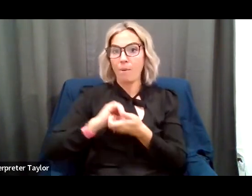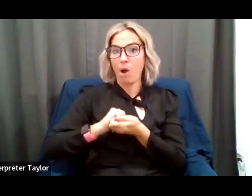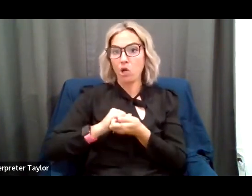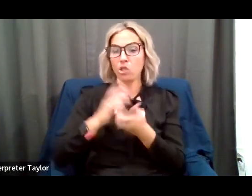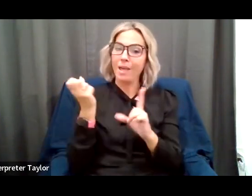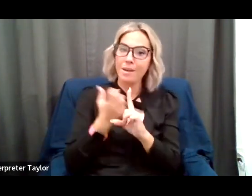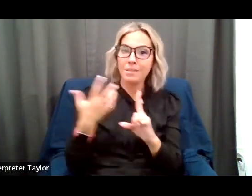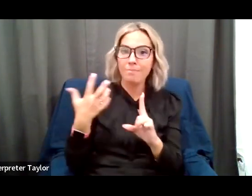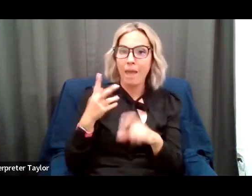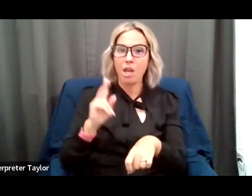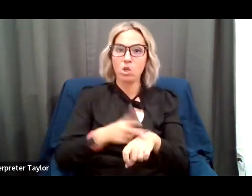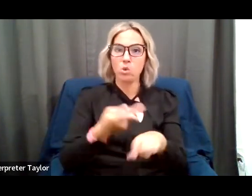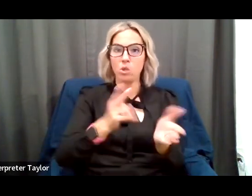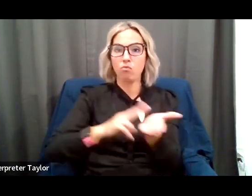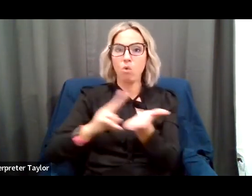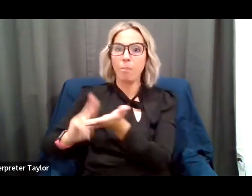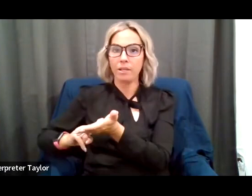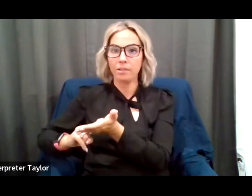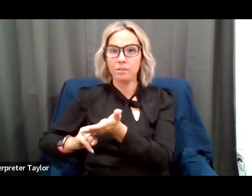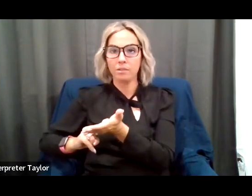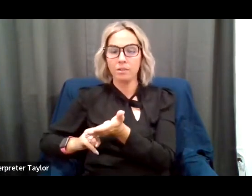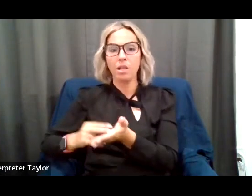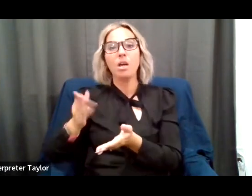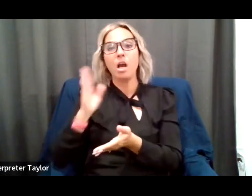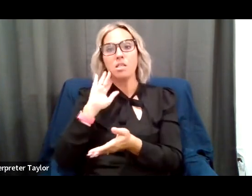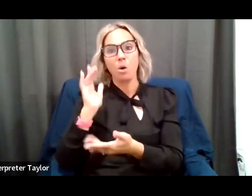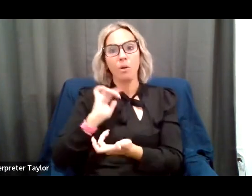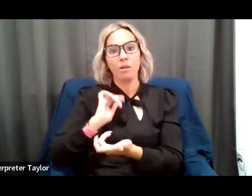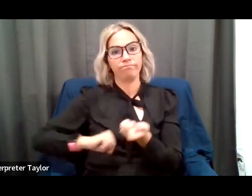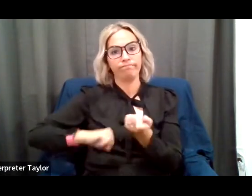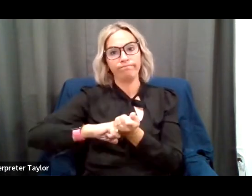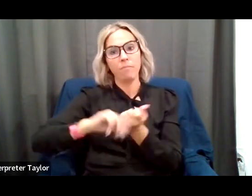Dual Enrollment, because it'll go towards that program.